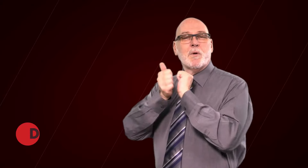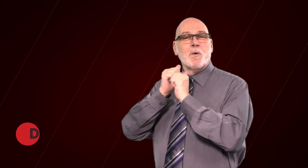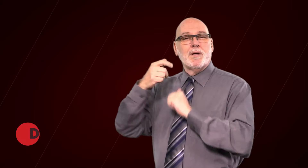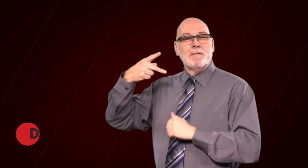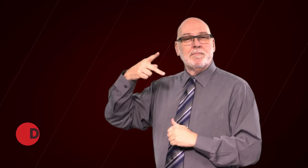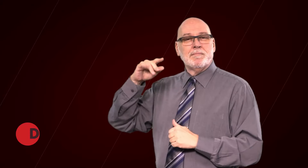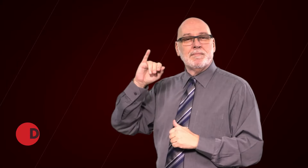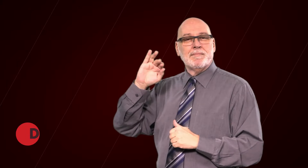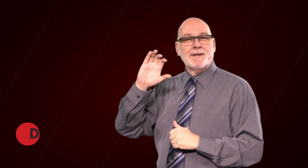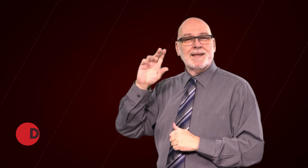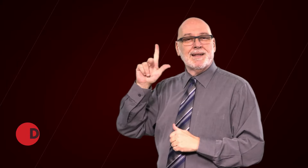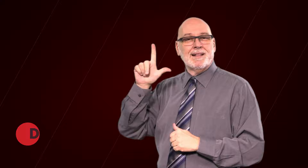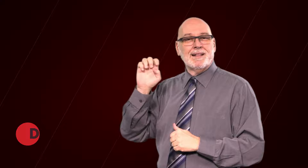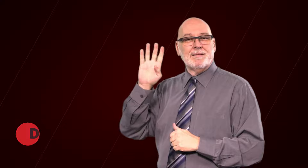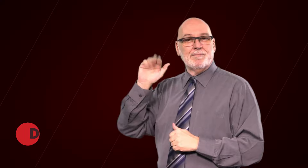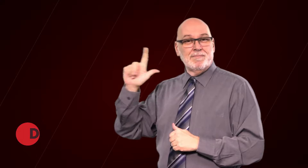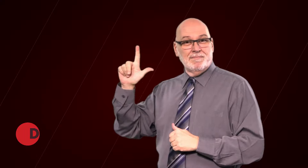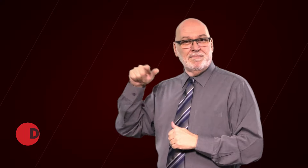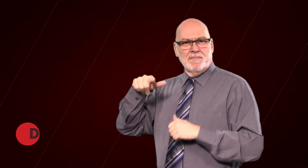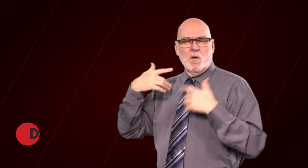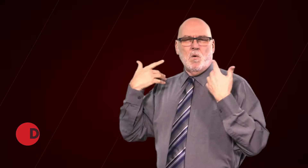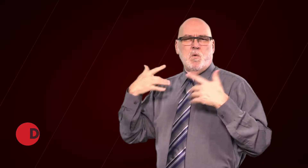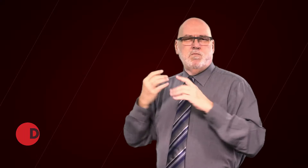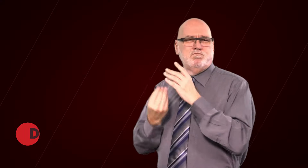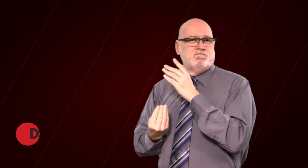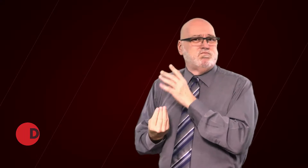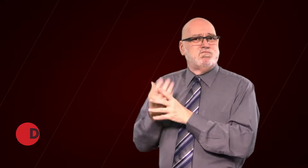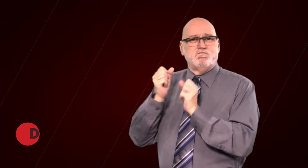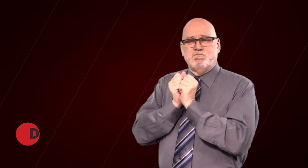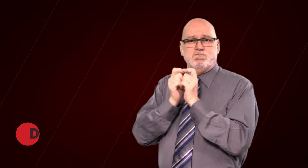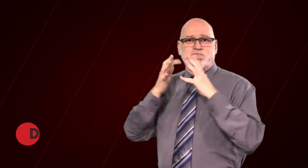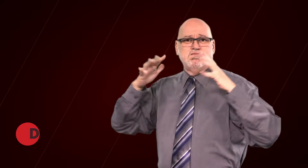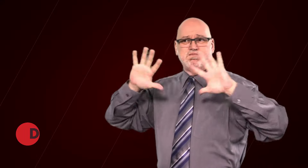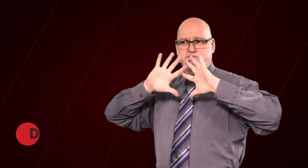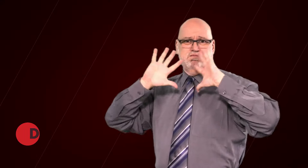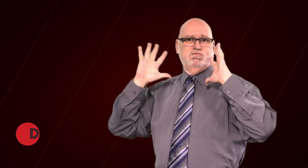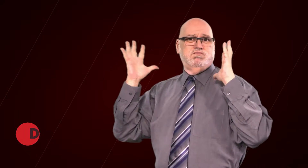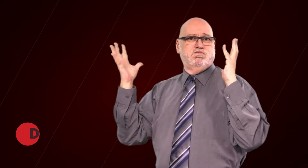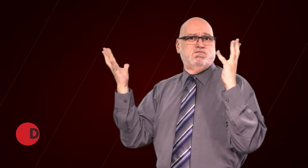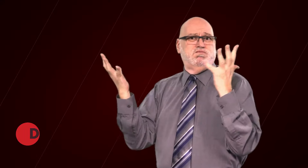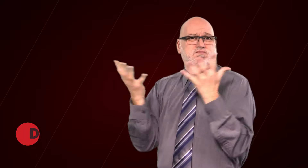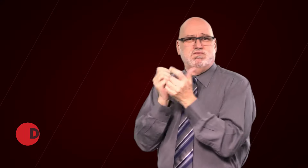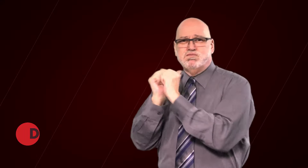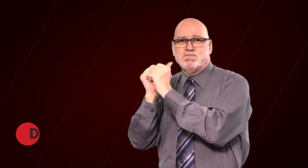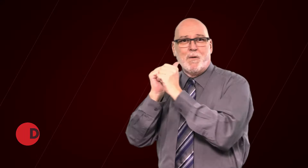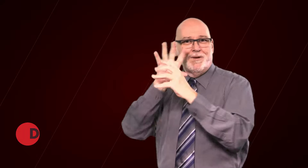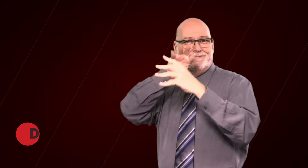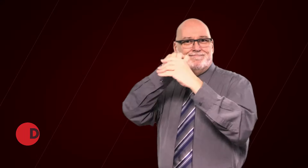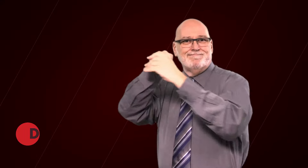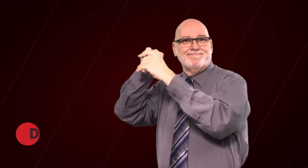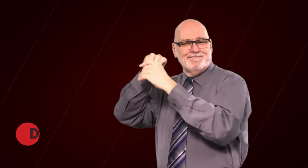[Anselmo]: Pickleball is one of the fastest growing sports